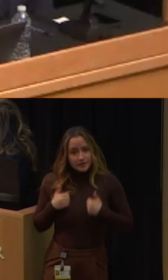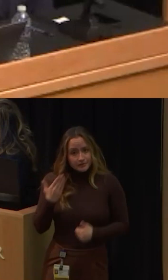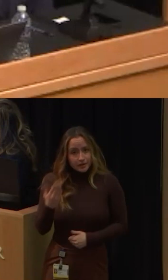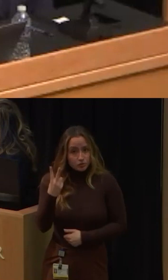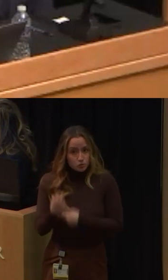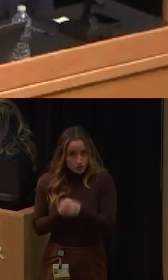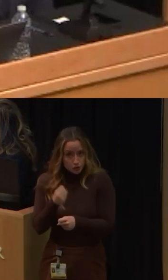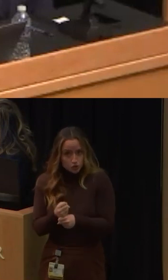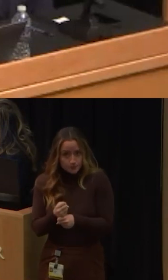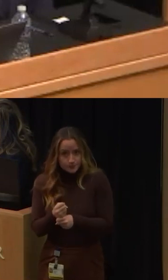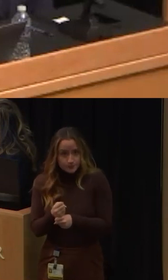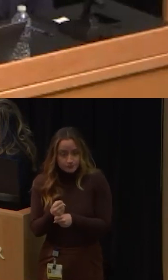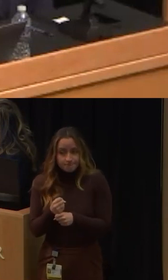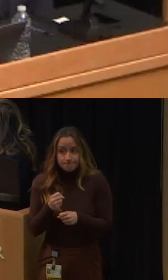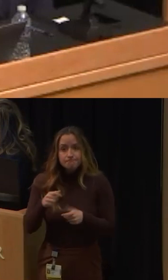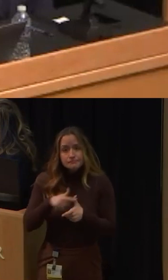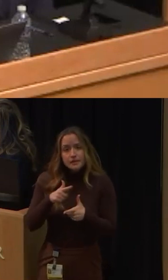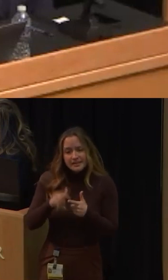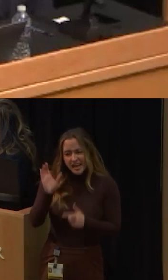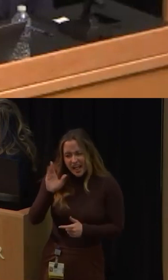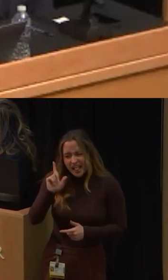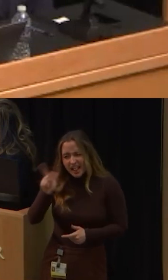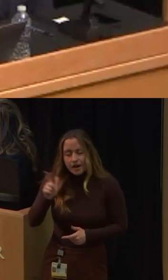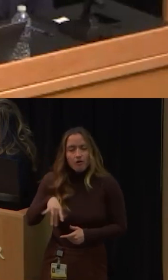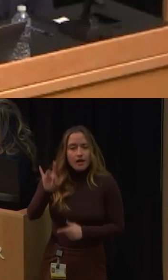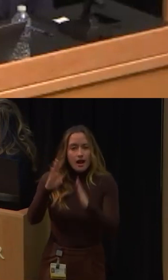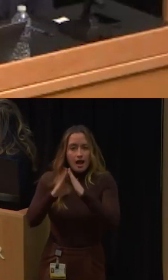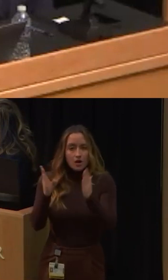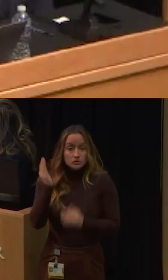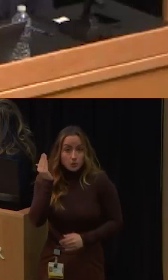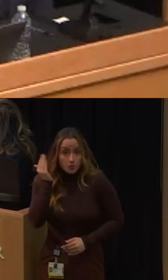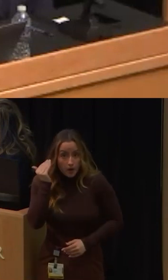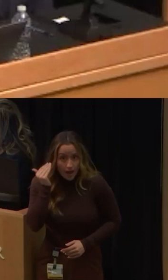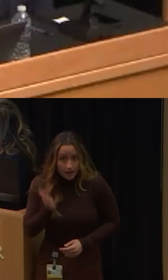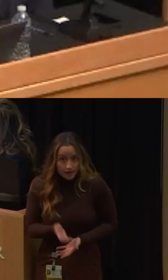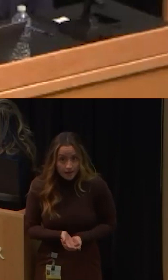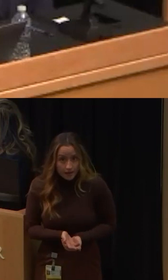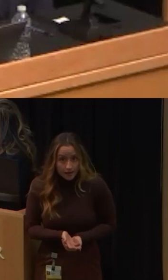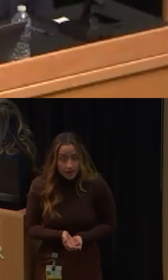and then they were able to find a house, but only because there was a guy